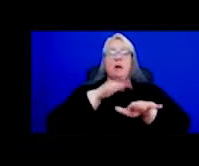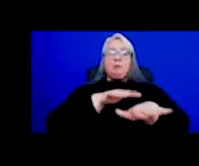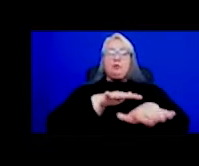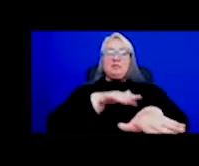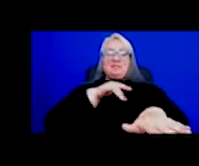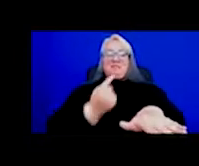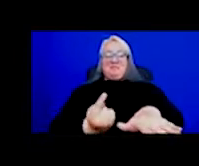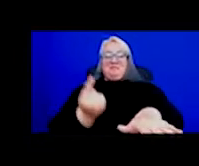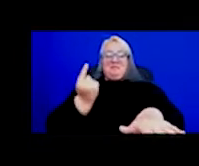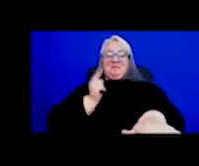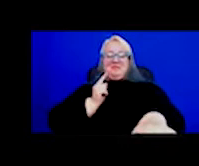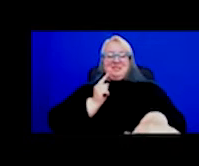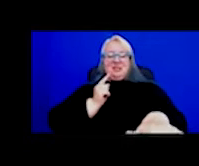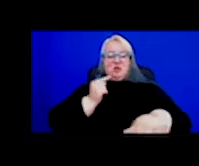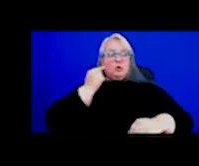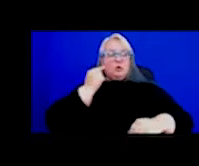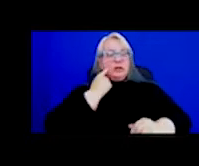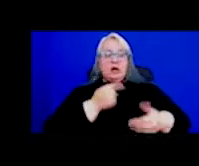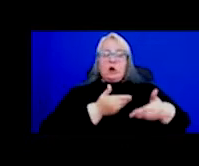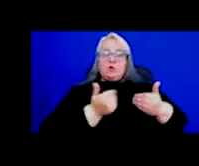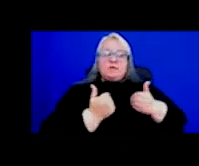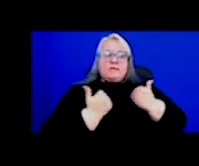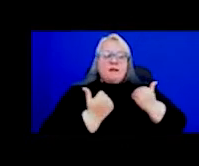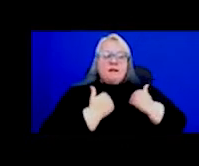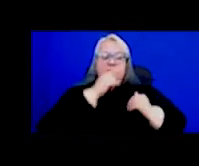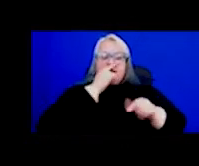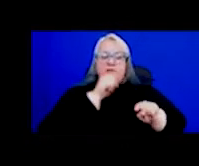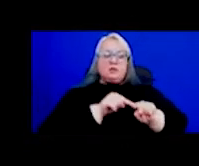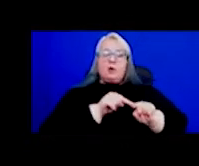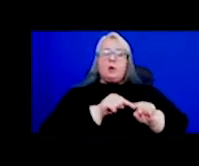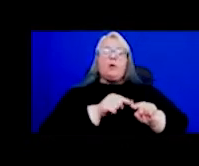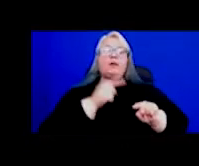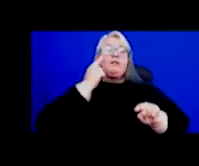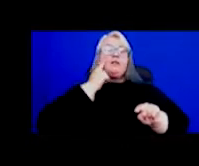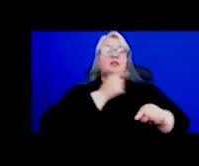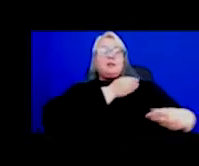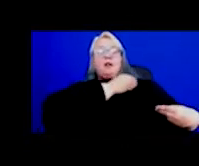have to think intergenerational-ly and we have a long-standing issue related to historical trauma